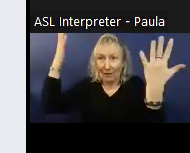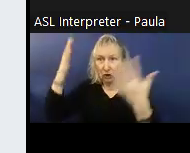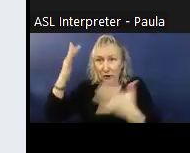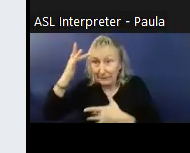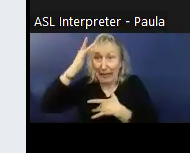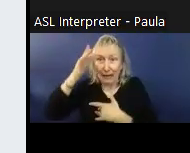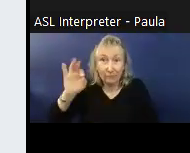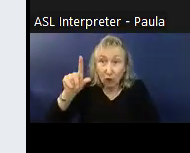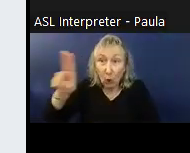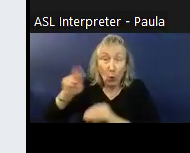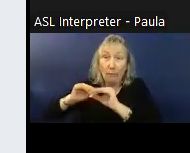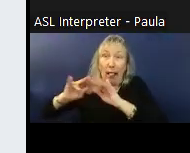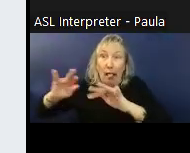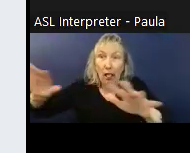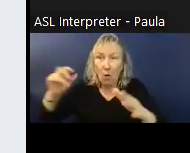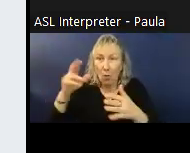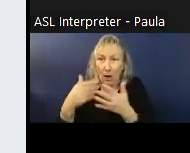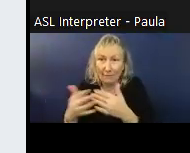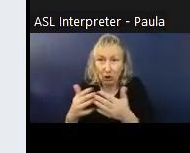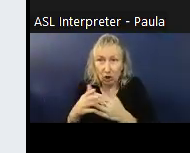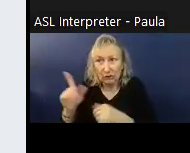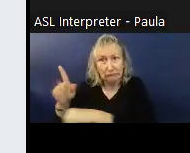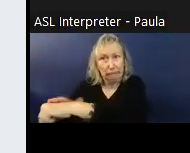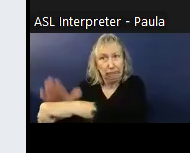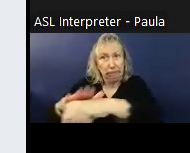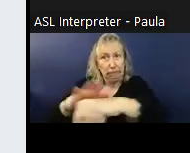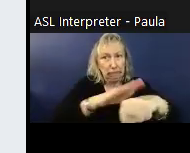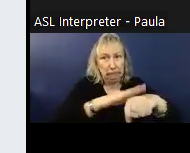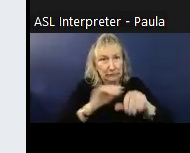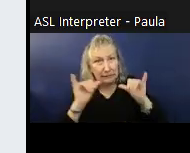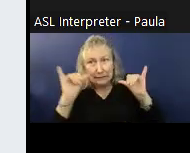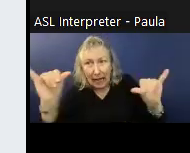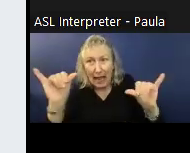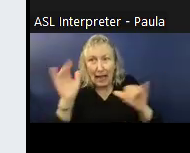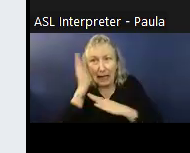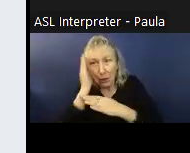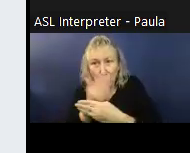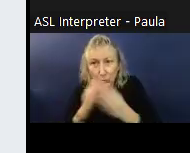flu otherwise, you know, please, you know, please stay in your room if you can or if you come out, please wear a mask.